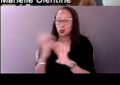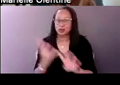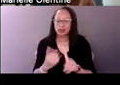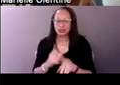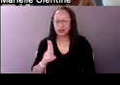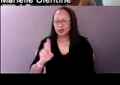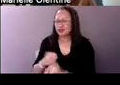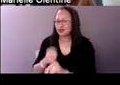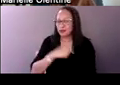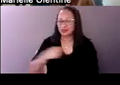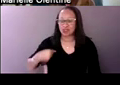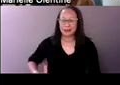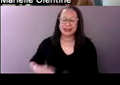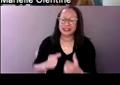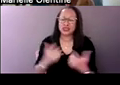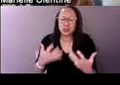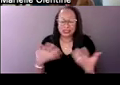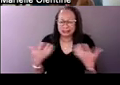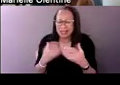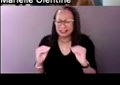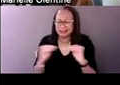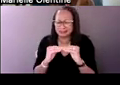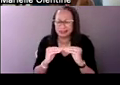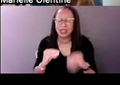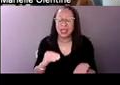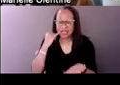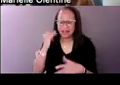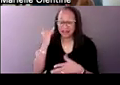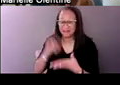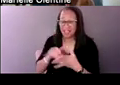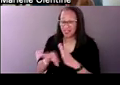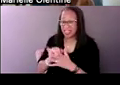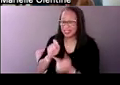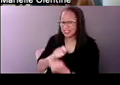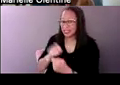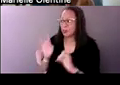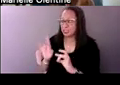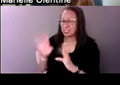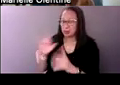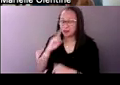short film, and you are switching career paths and you were not famous before and do not have a million